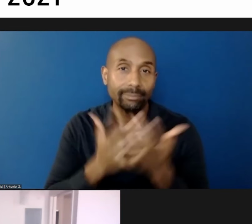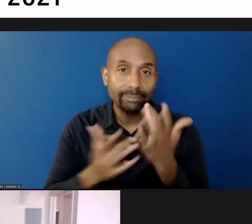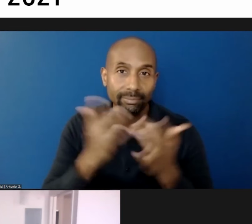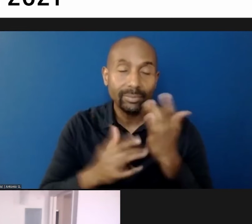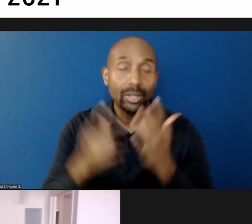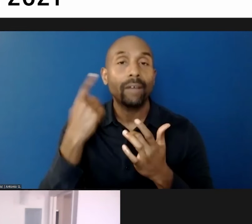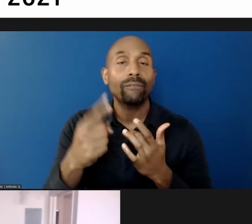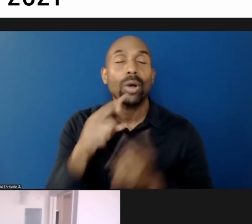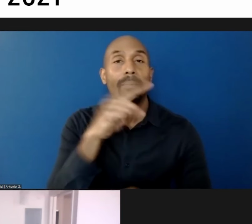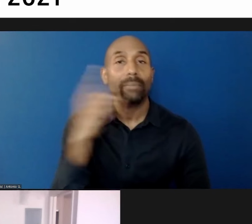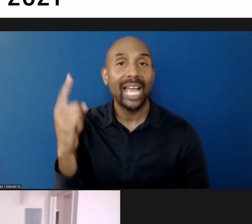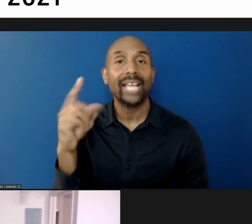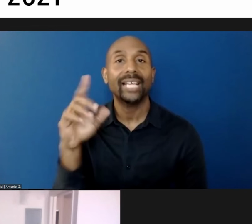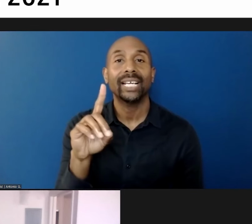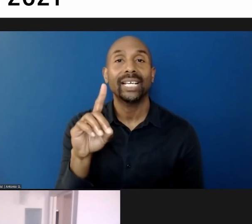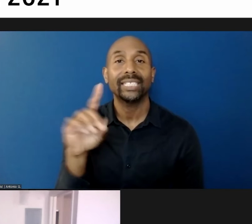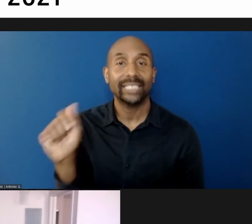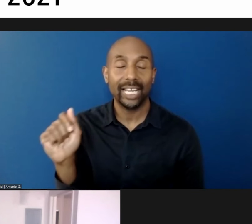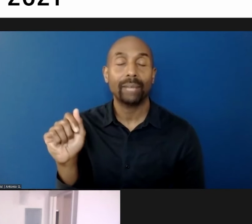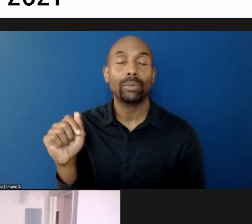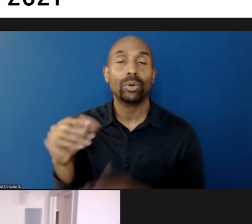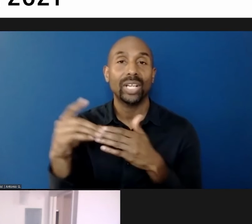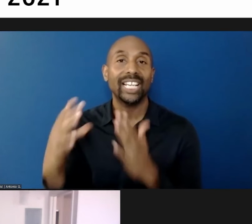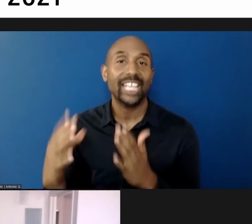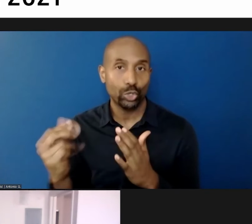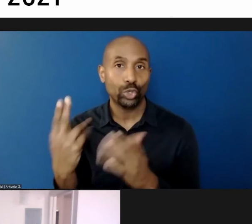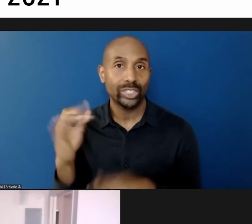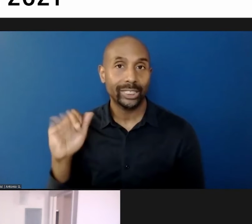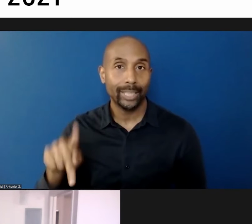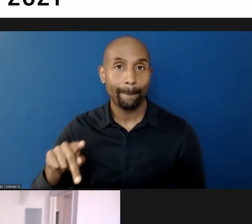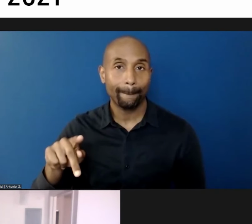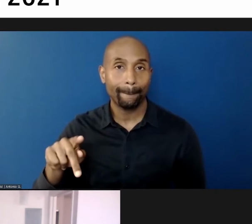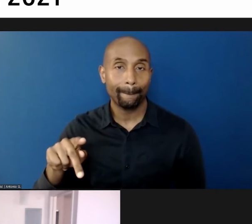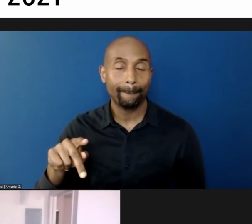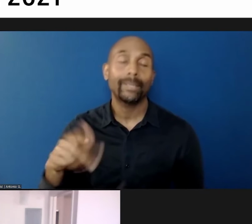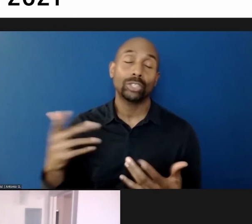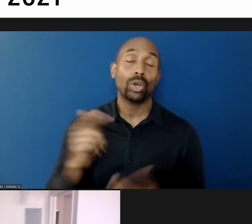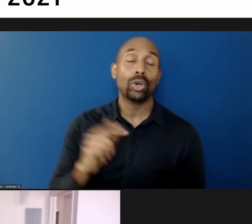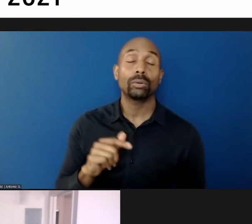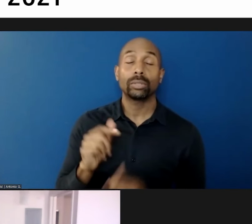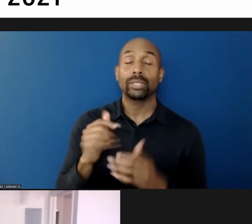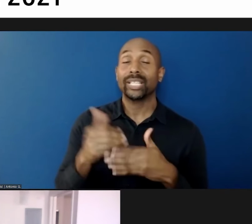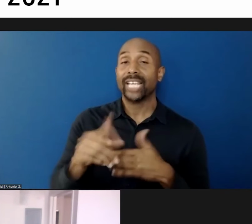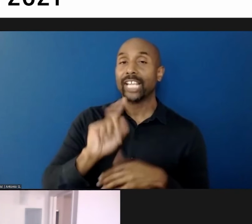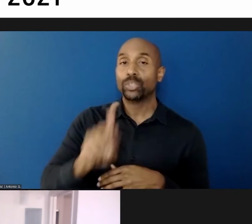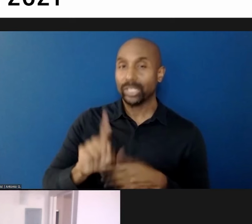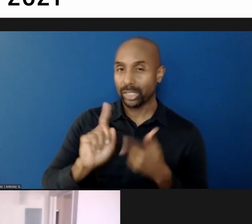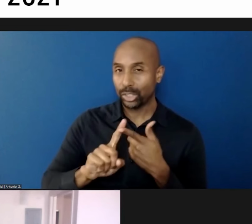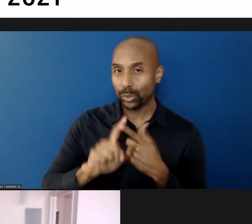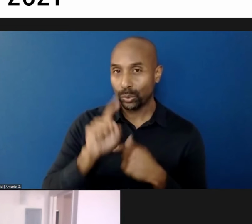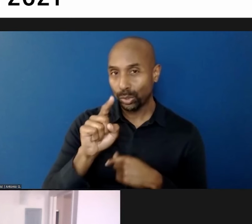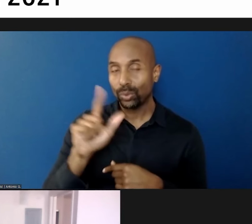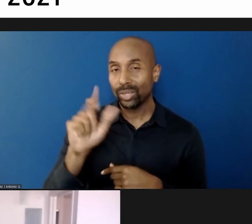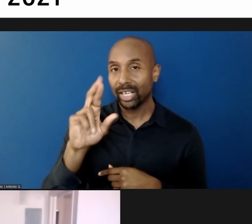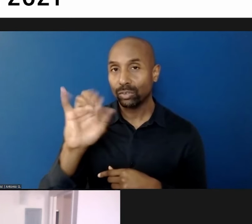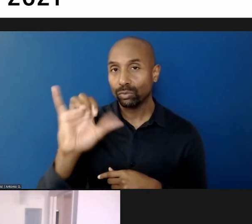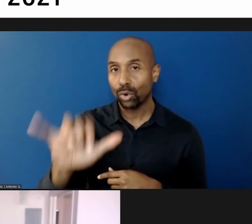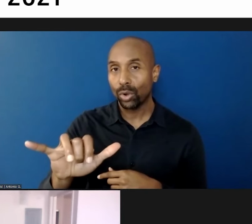and turn to you with this next question, which is how can other leaders best center Black